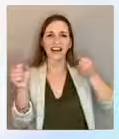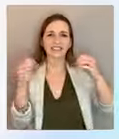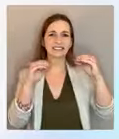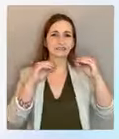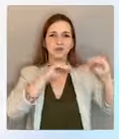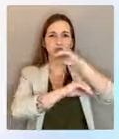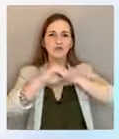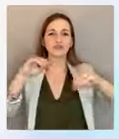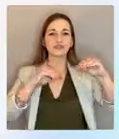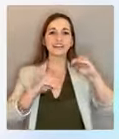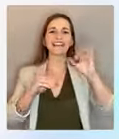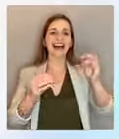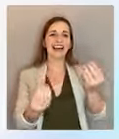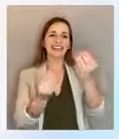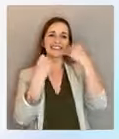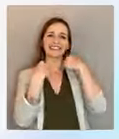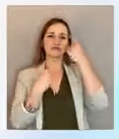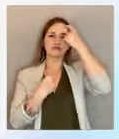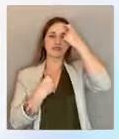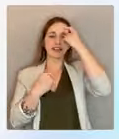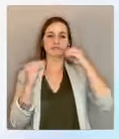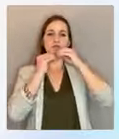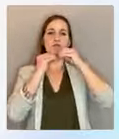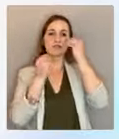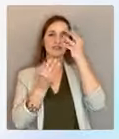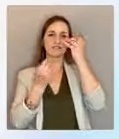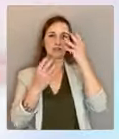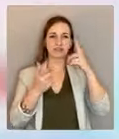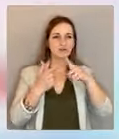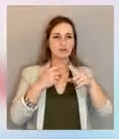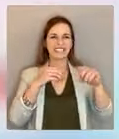and it gives you the information you need to hit it with a bow and arrow and score.